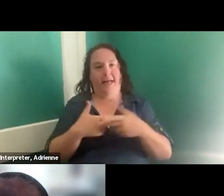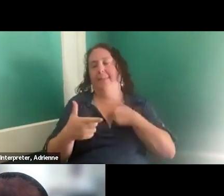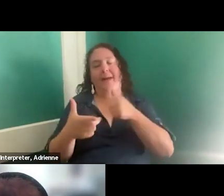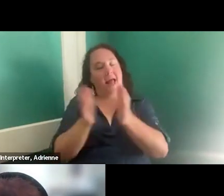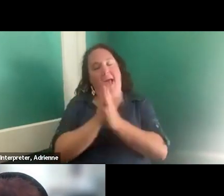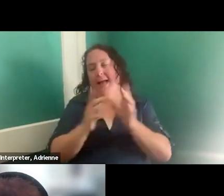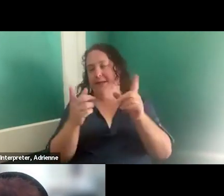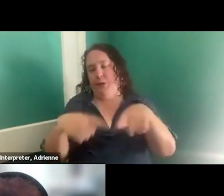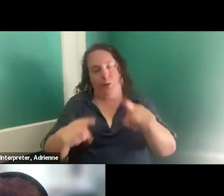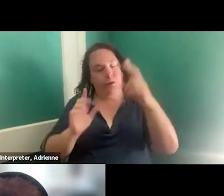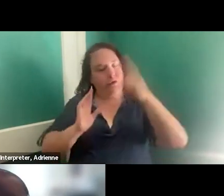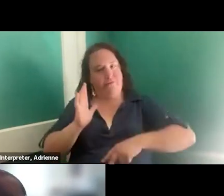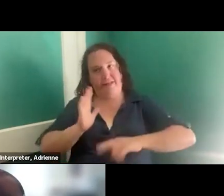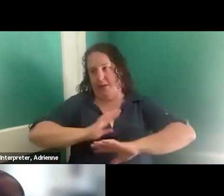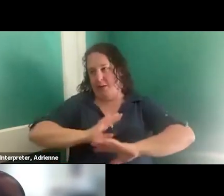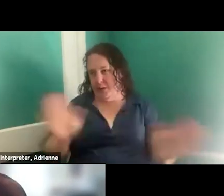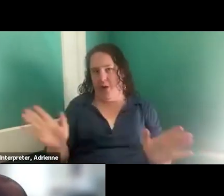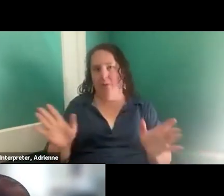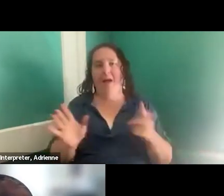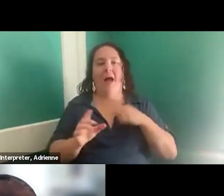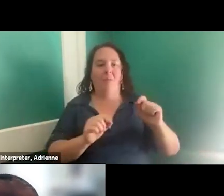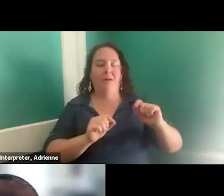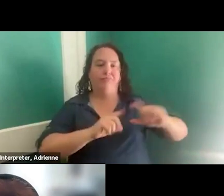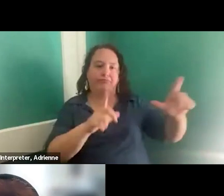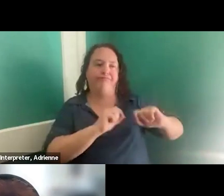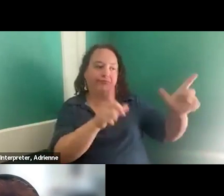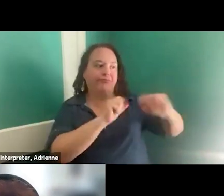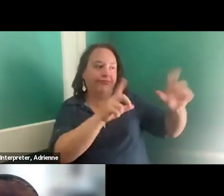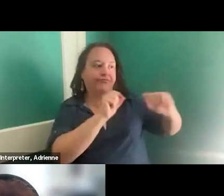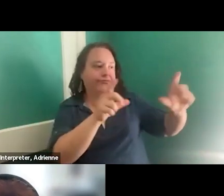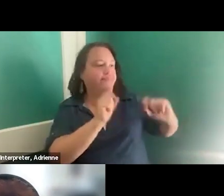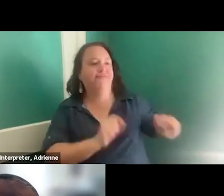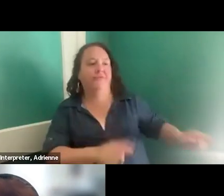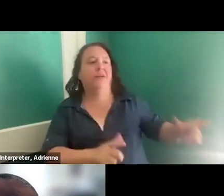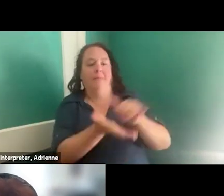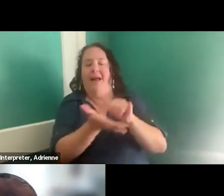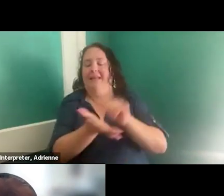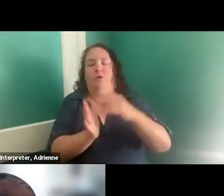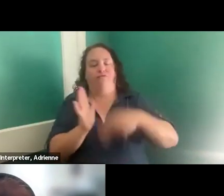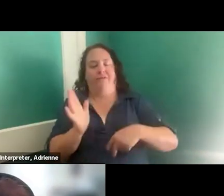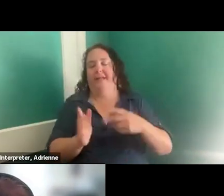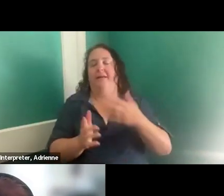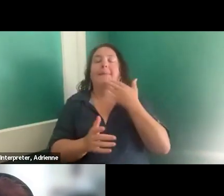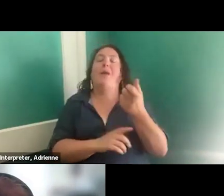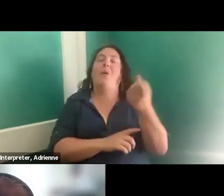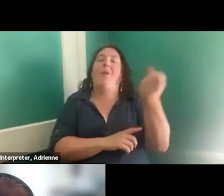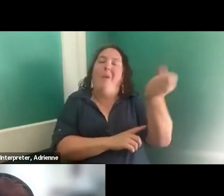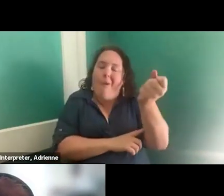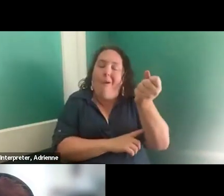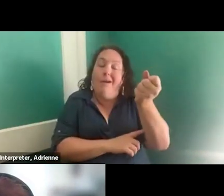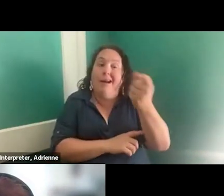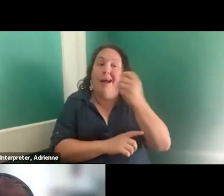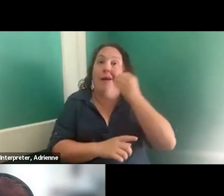I will flash my way through them too fast to read them. Read them at home. I have one simple message--